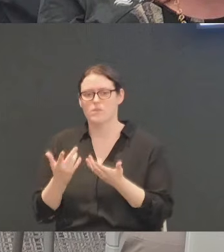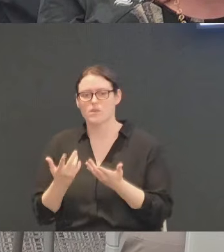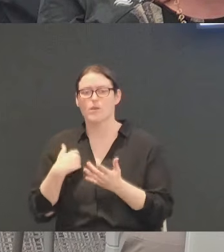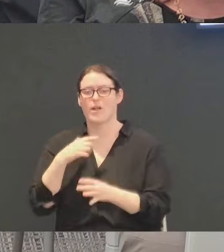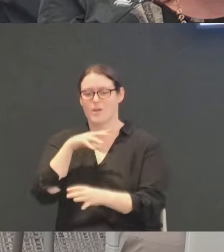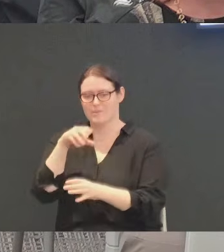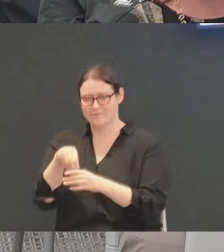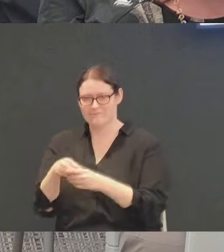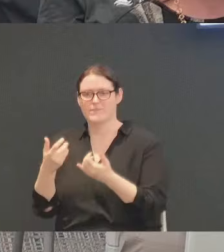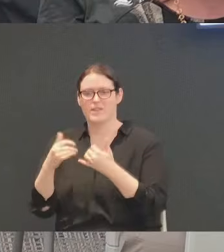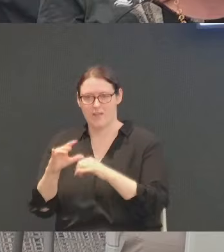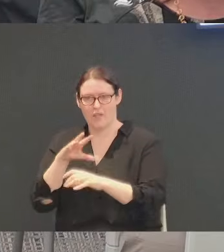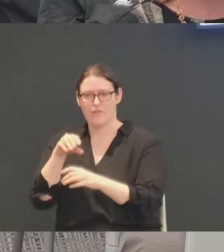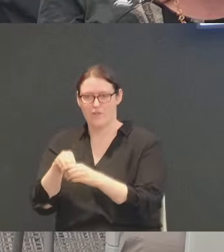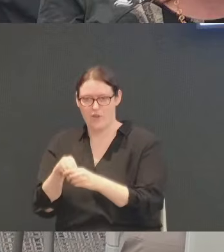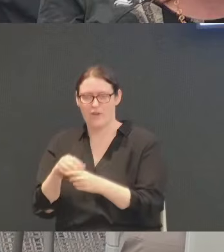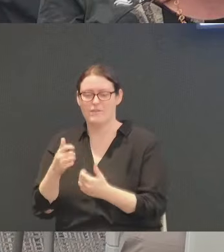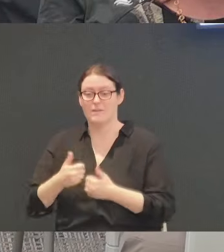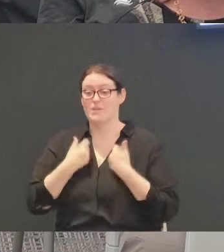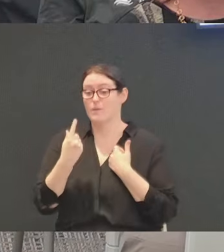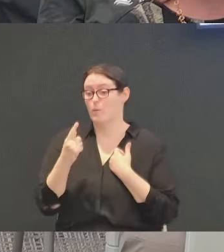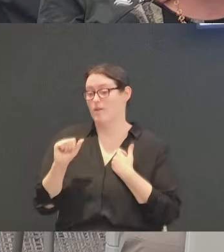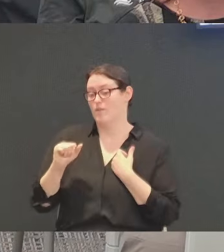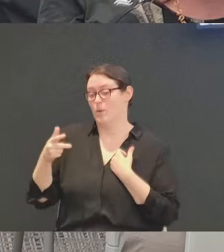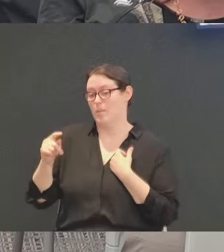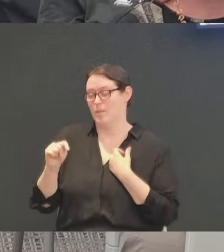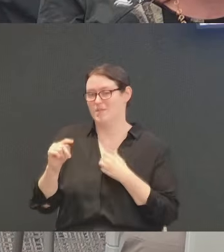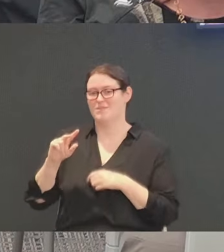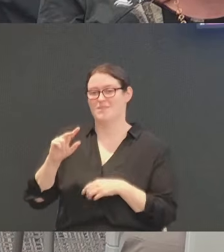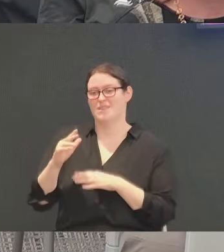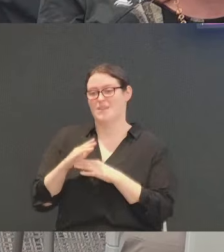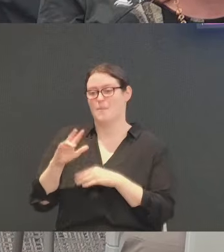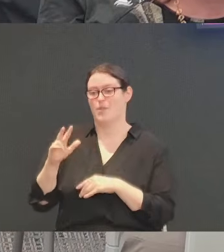services program. Living in one of the apartments on the top three floors of the Shiklu lighthouse.